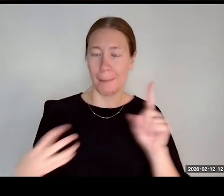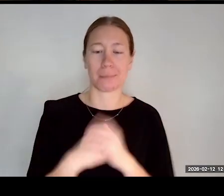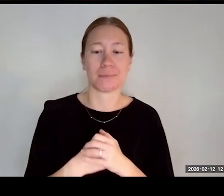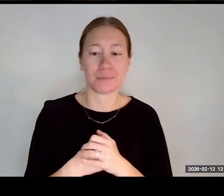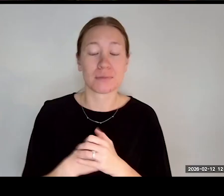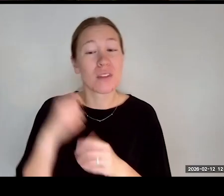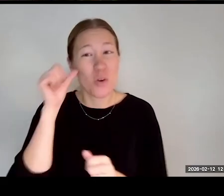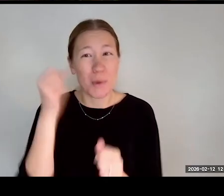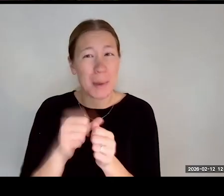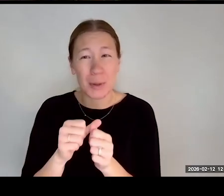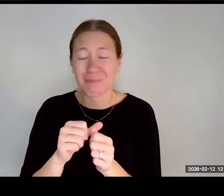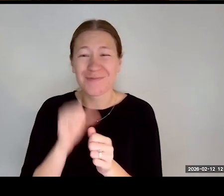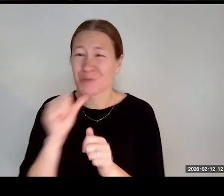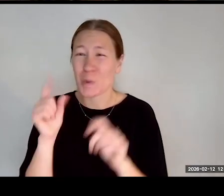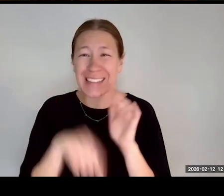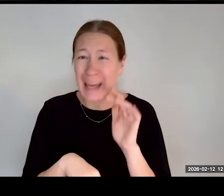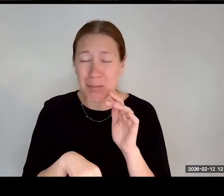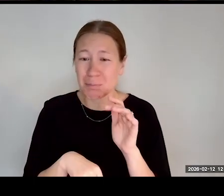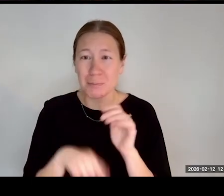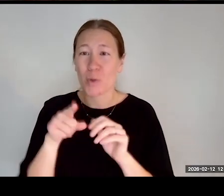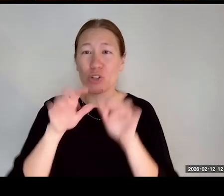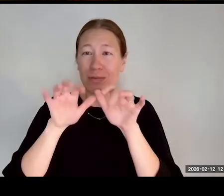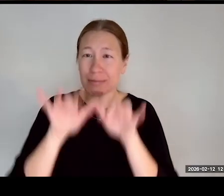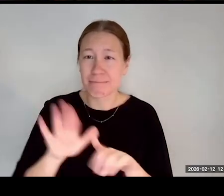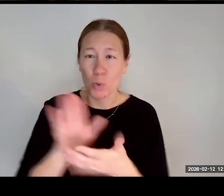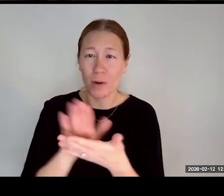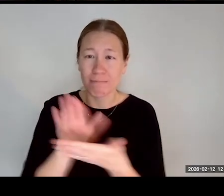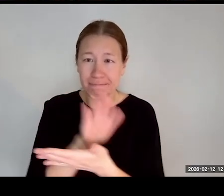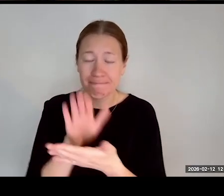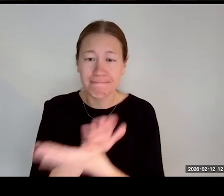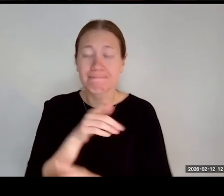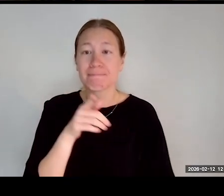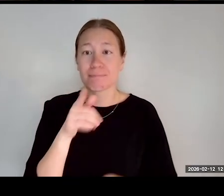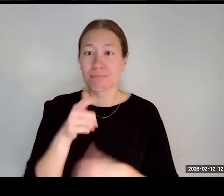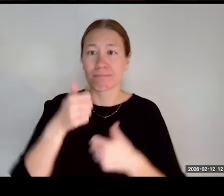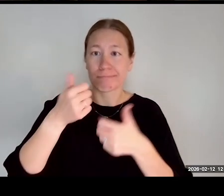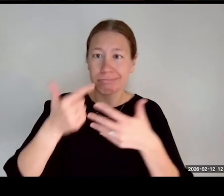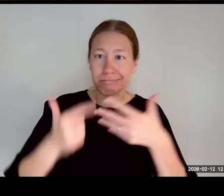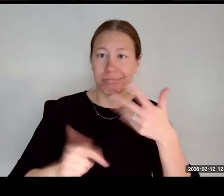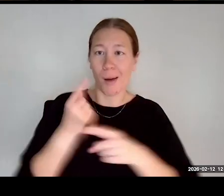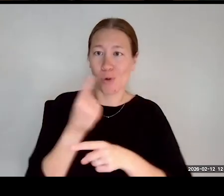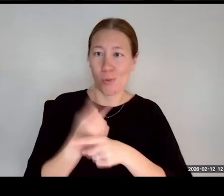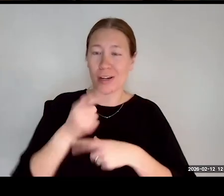to skip heading levels when you're inserting them in your file when they're in ascending order. So I've got an example here